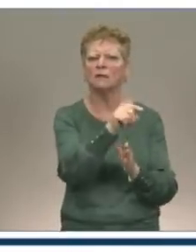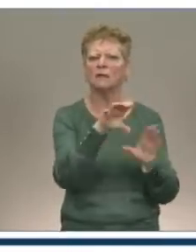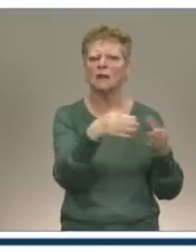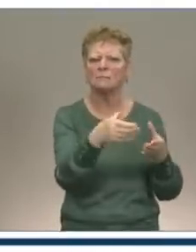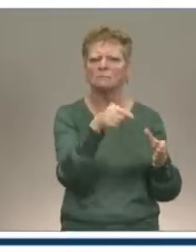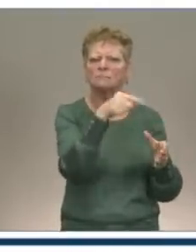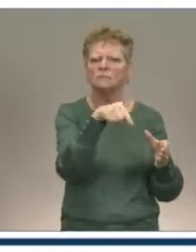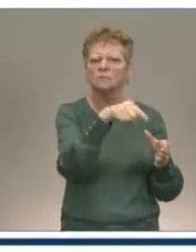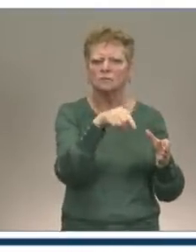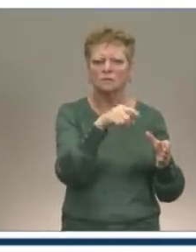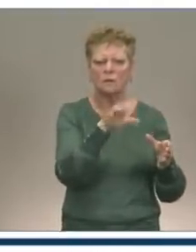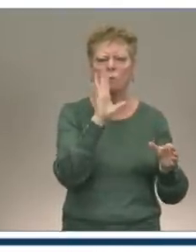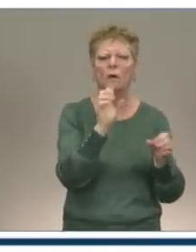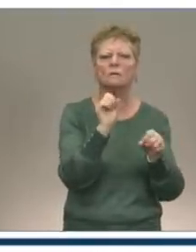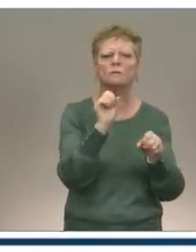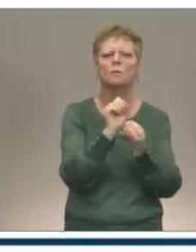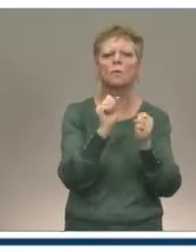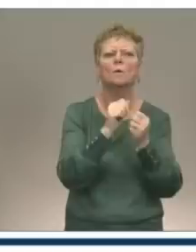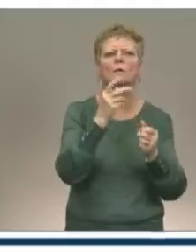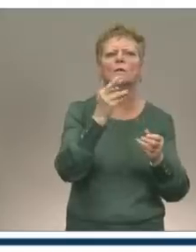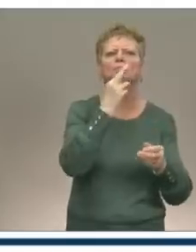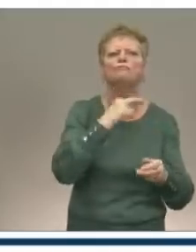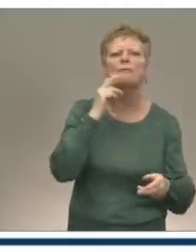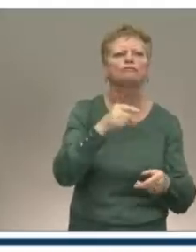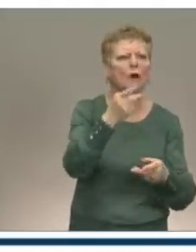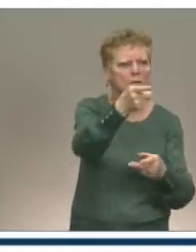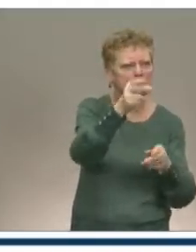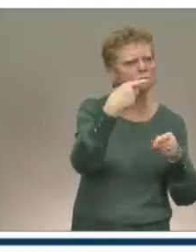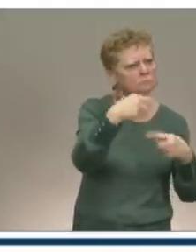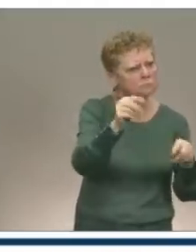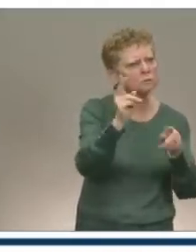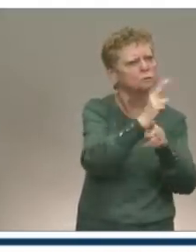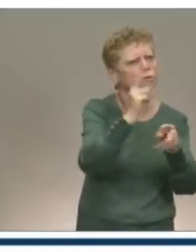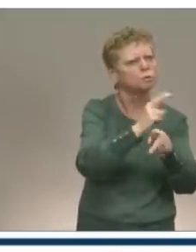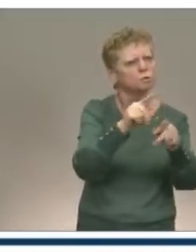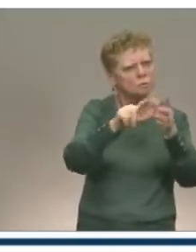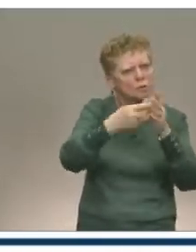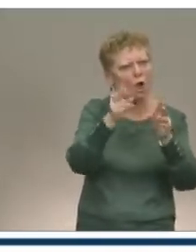the restaurant sector others uh and we're going to both promote and support that we we have we have